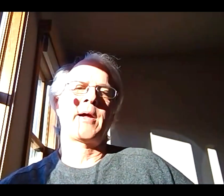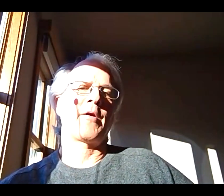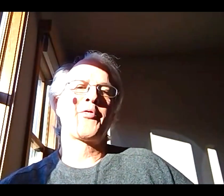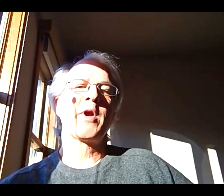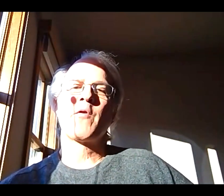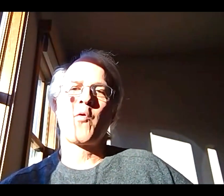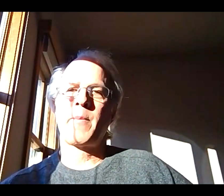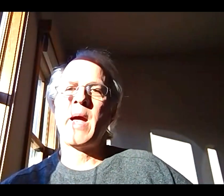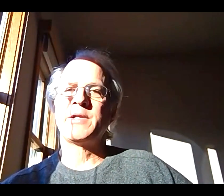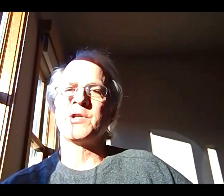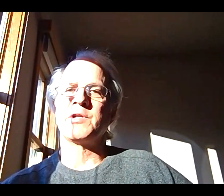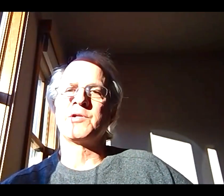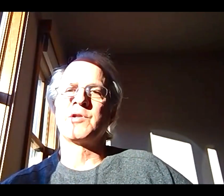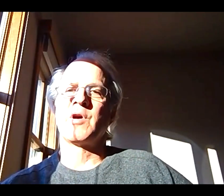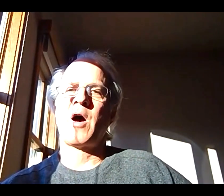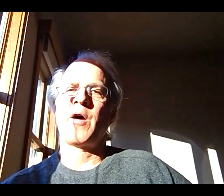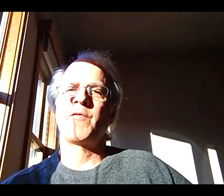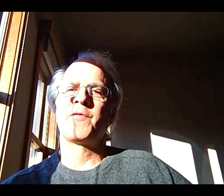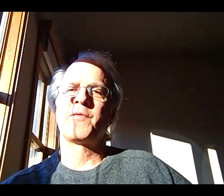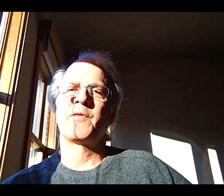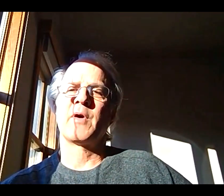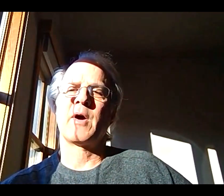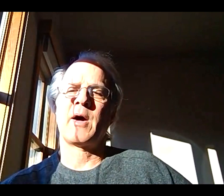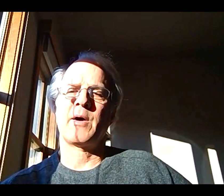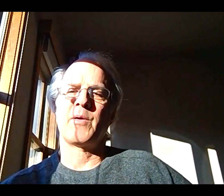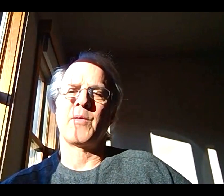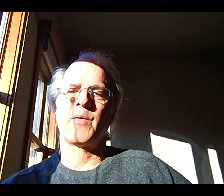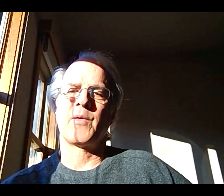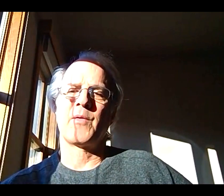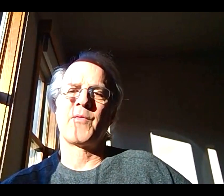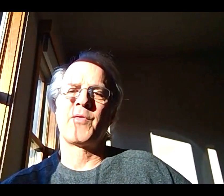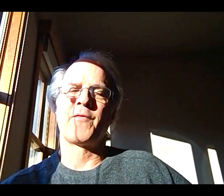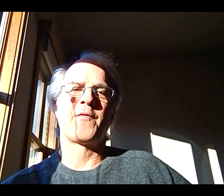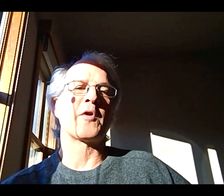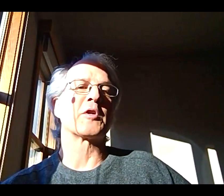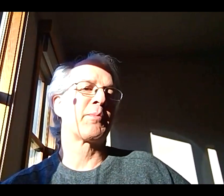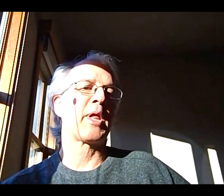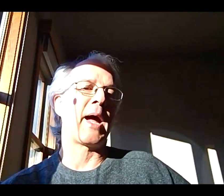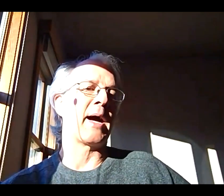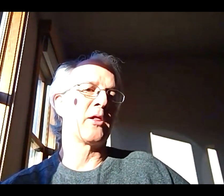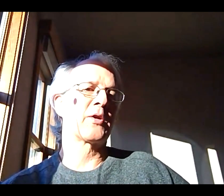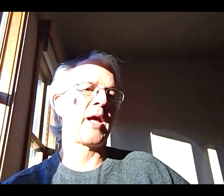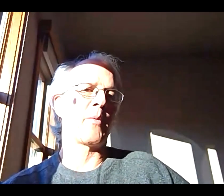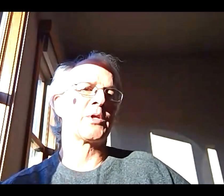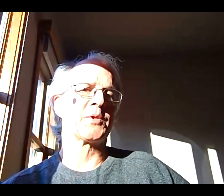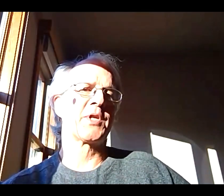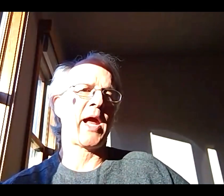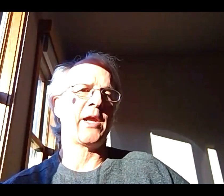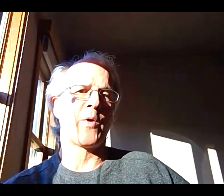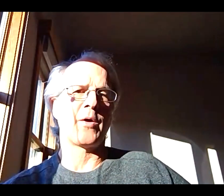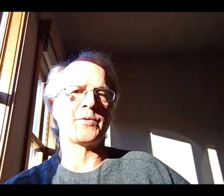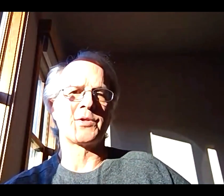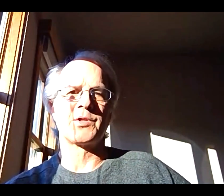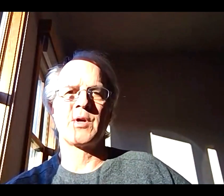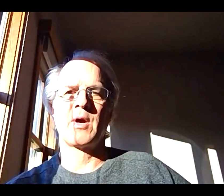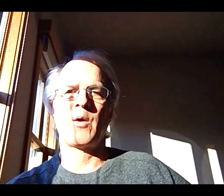I know three or four pages of the first play I looked at which was 'Katie Roche',